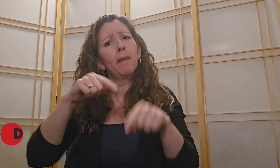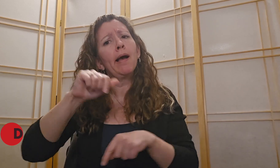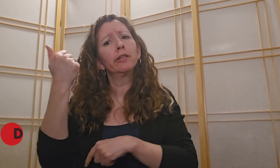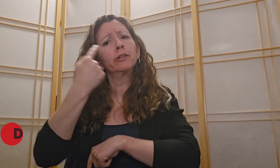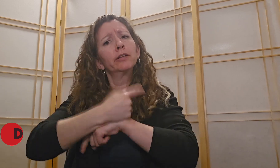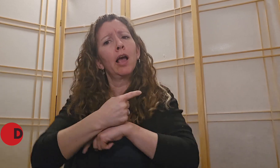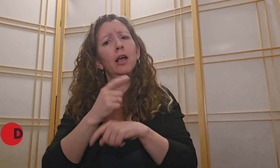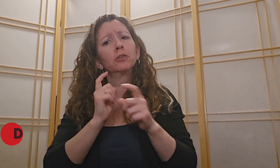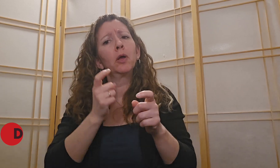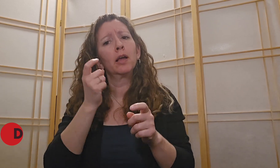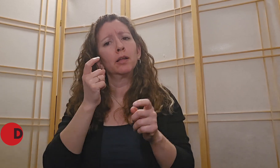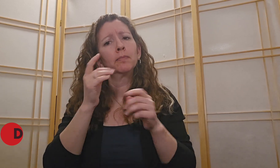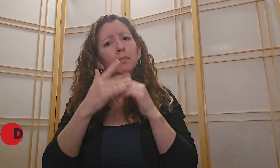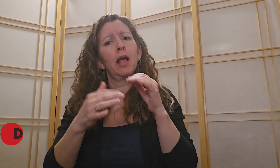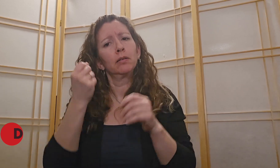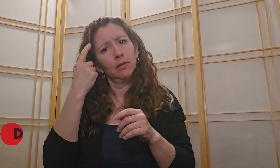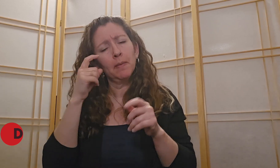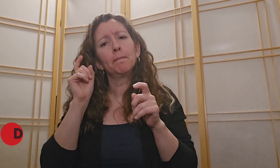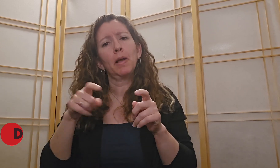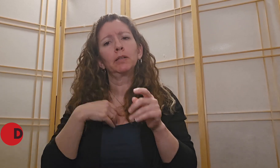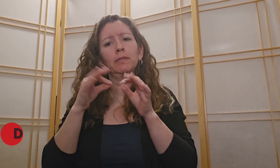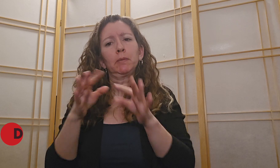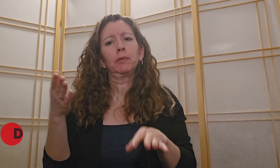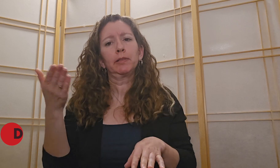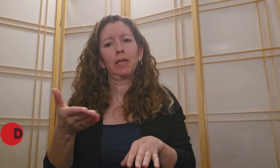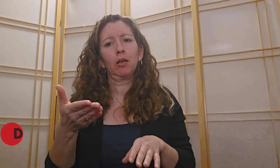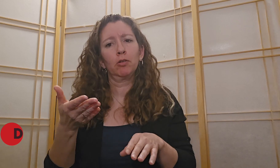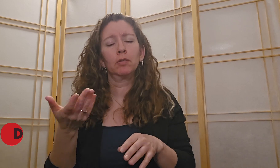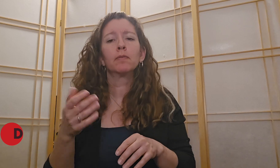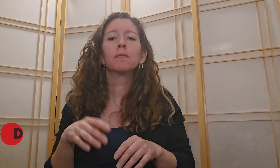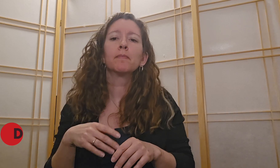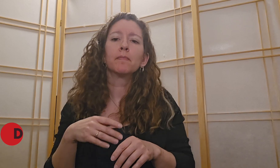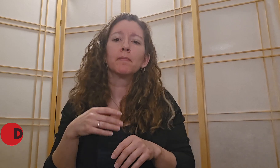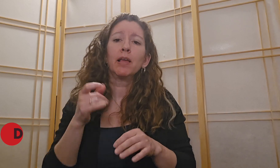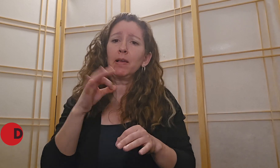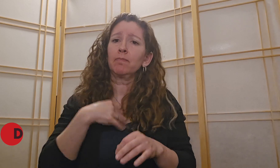to donate blood as long as an interpreter is present. She also added that